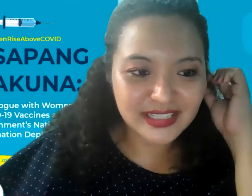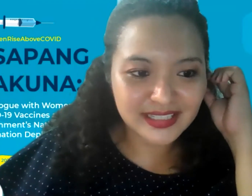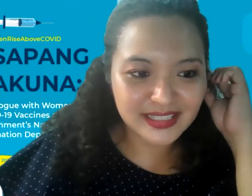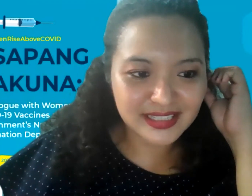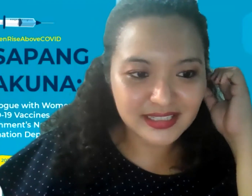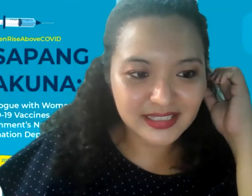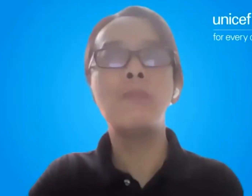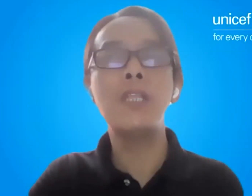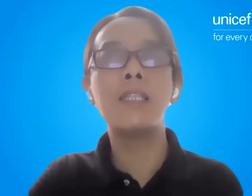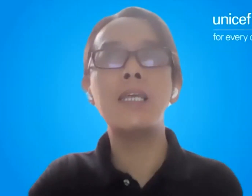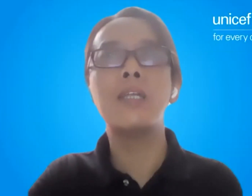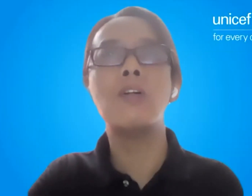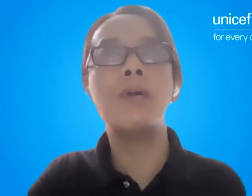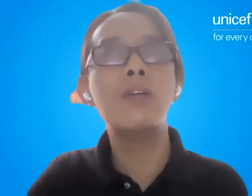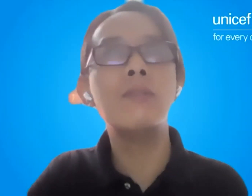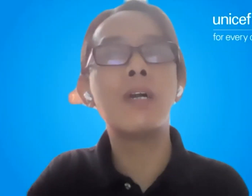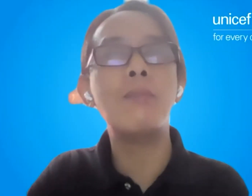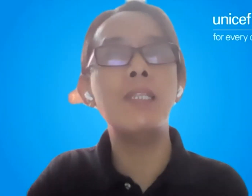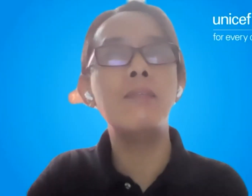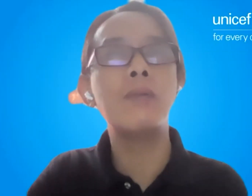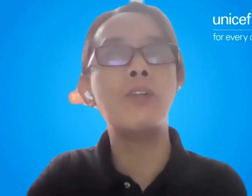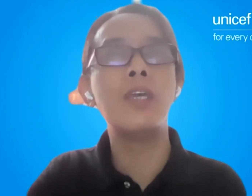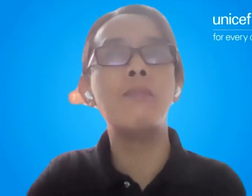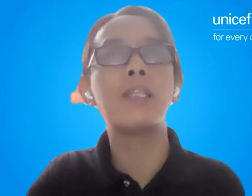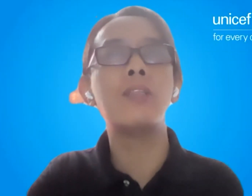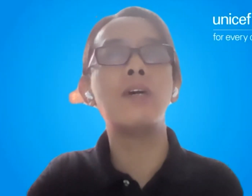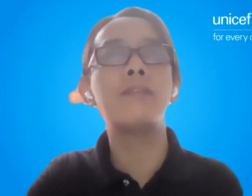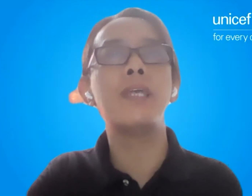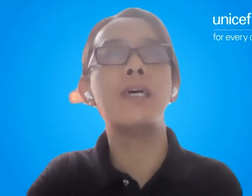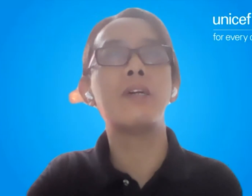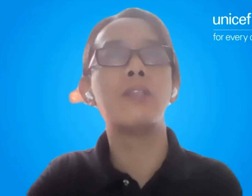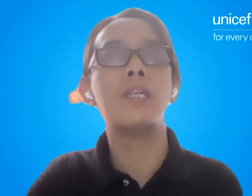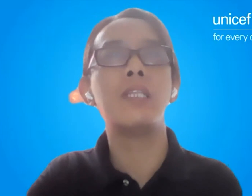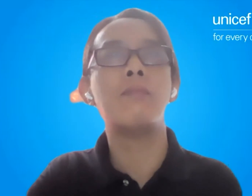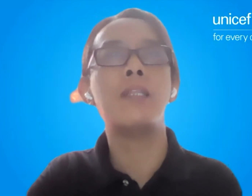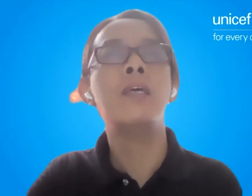Yes, our next question, I will skip some of the questions since they have been answered.